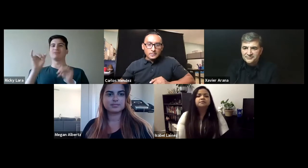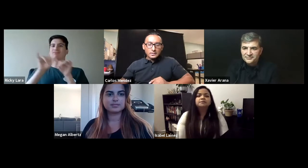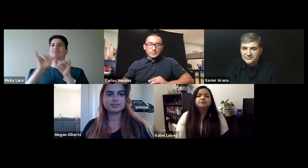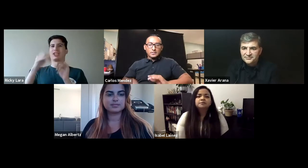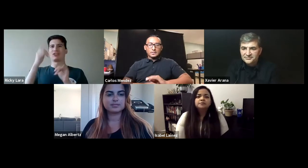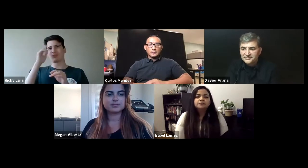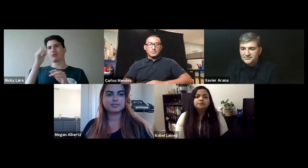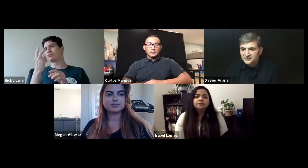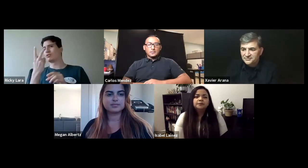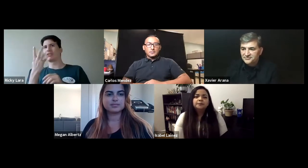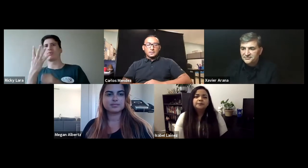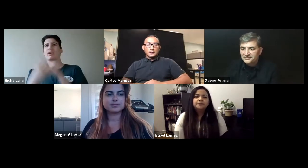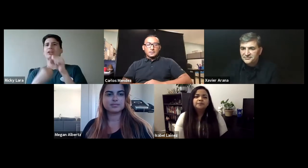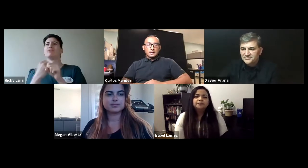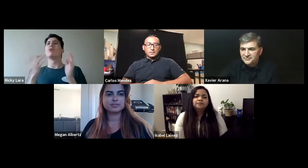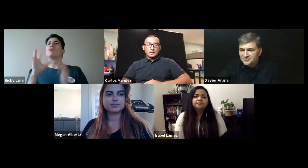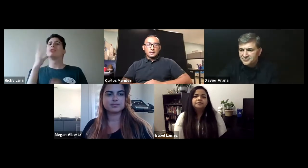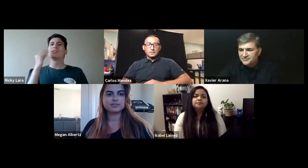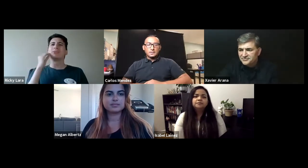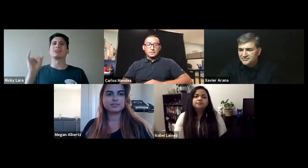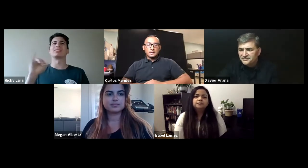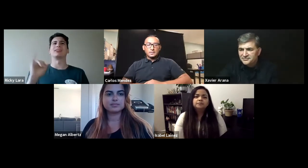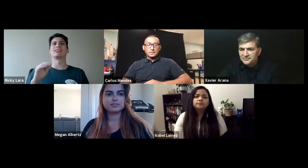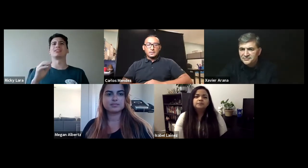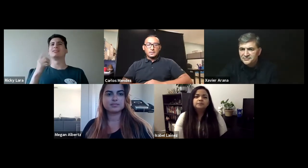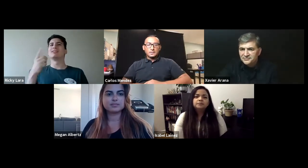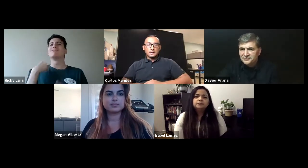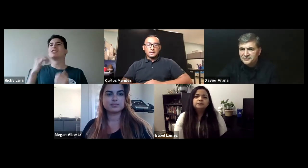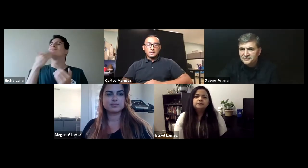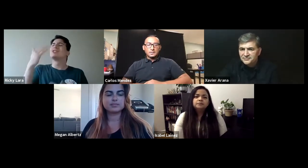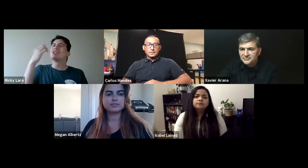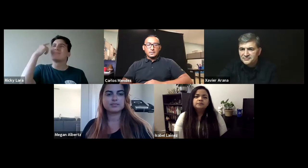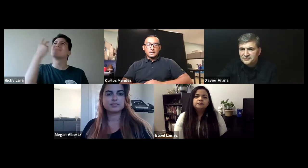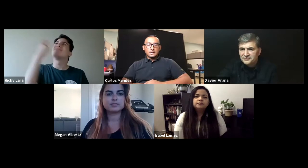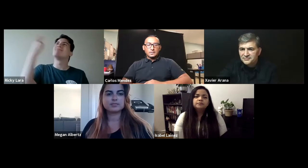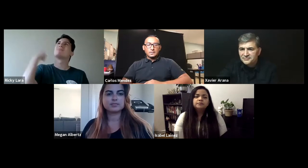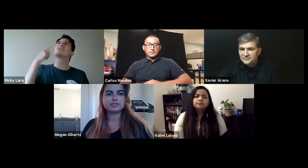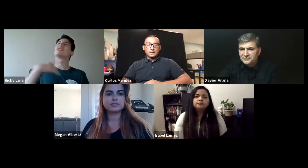When you got into RIT, did you experience...